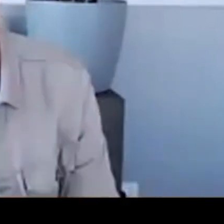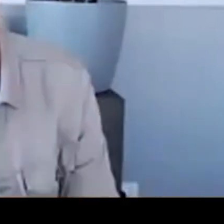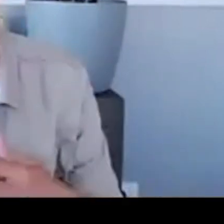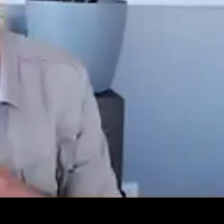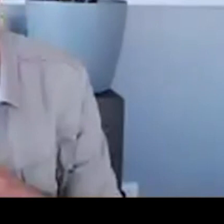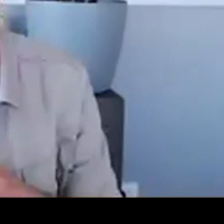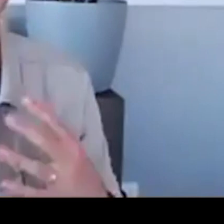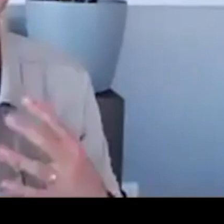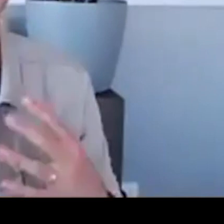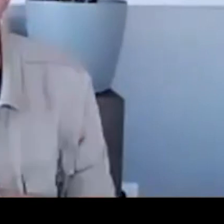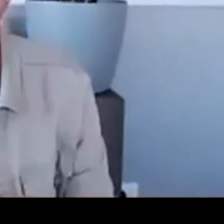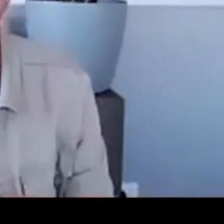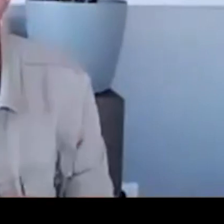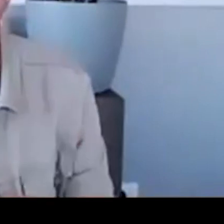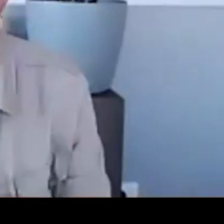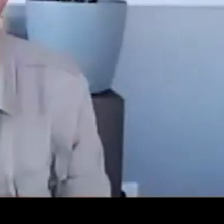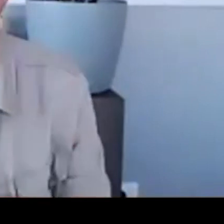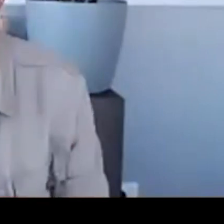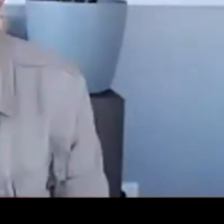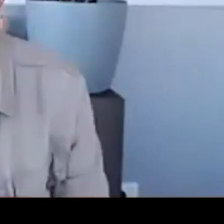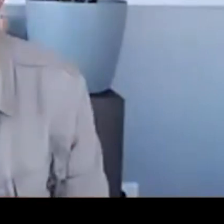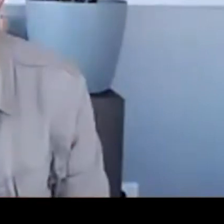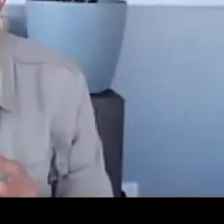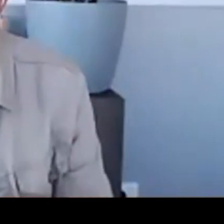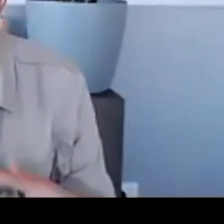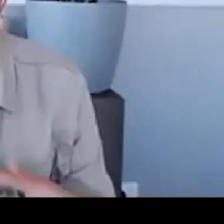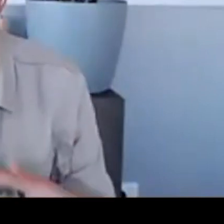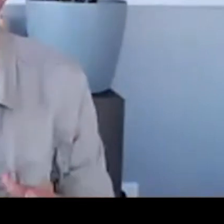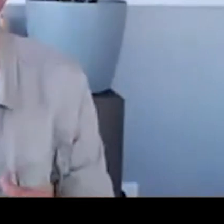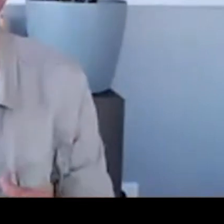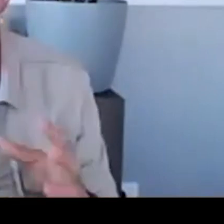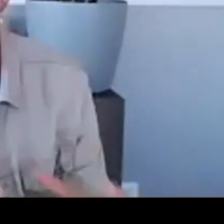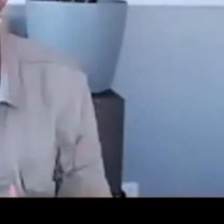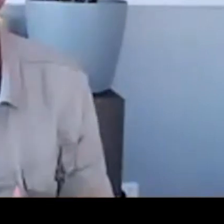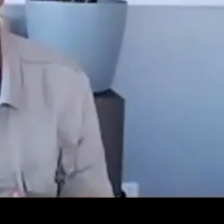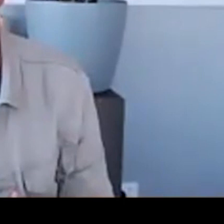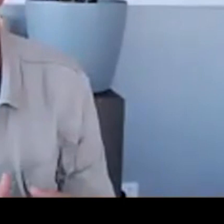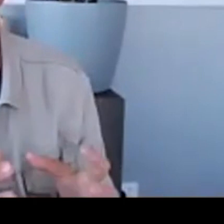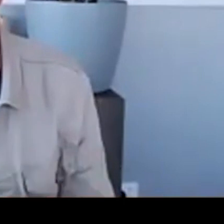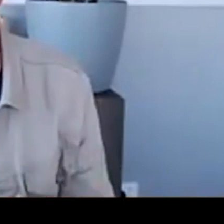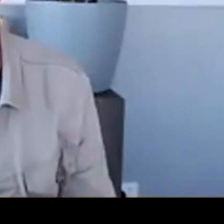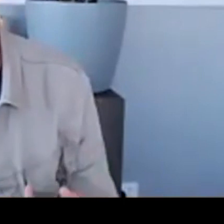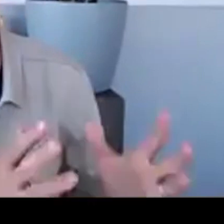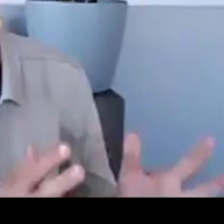mentoring and and other supports as well. Really trying to see early stage businesses